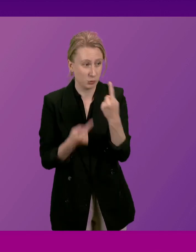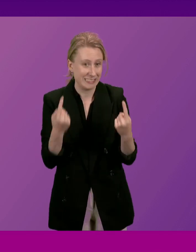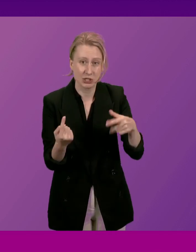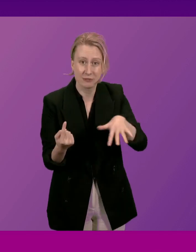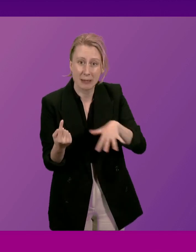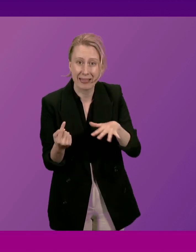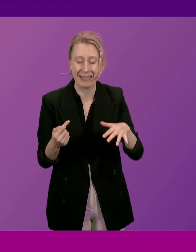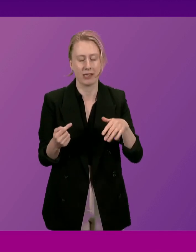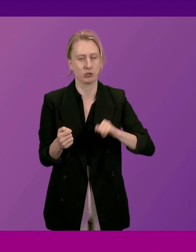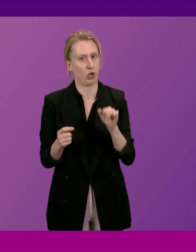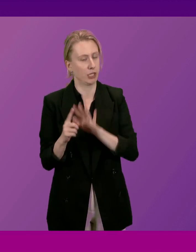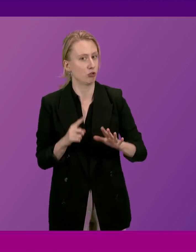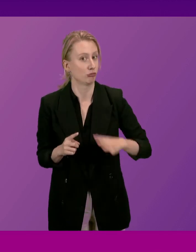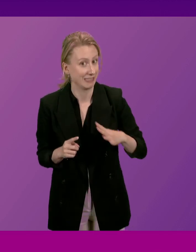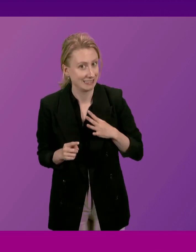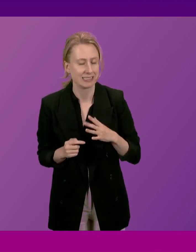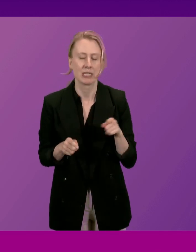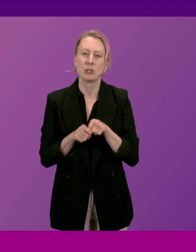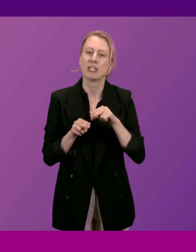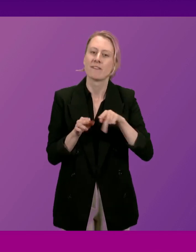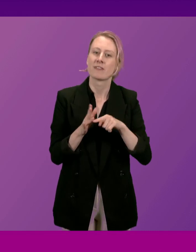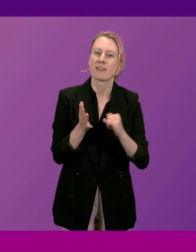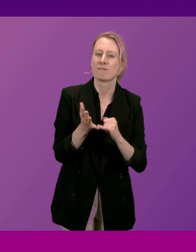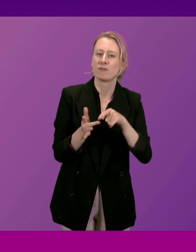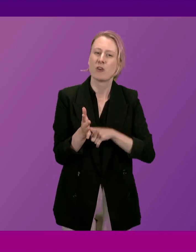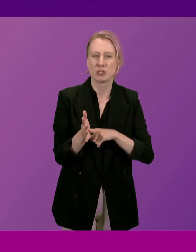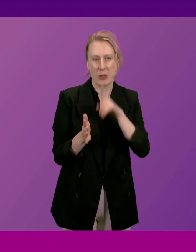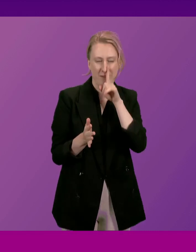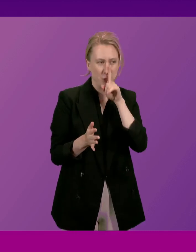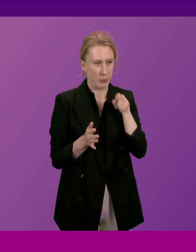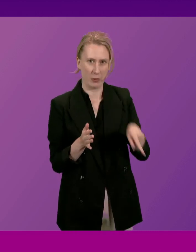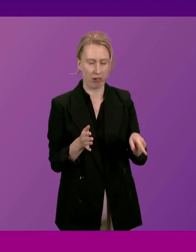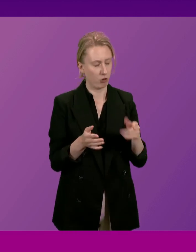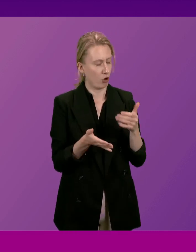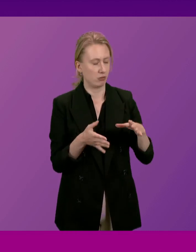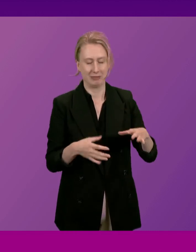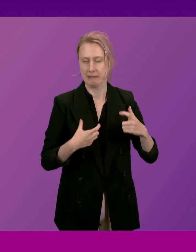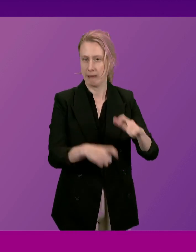while multinational fossil fuel giants are still raking in billions of pounds of profit.